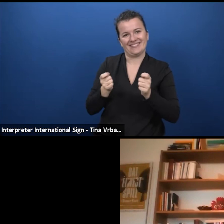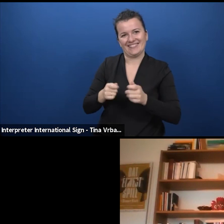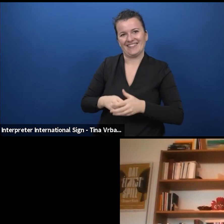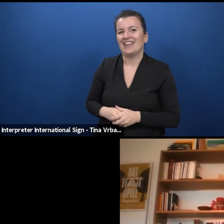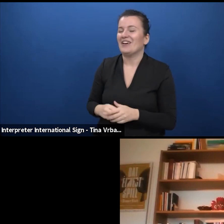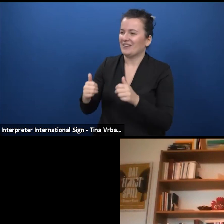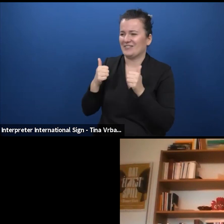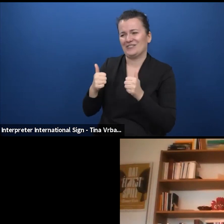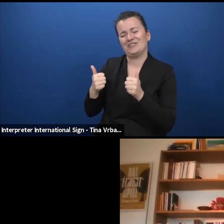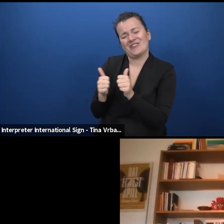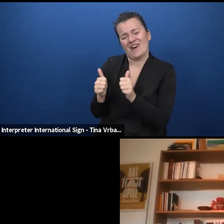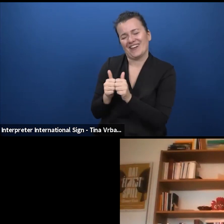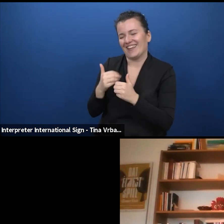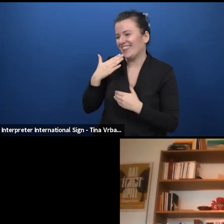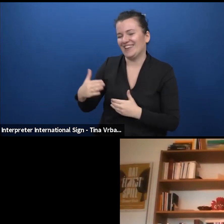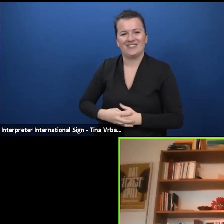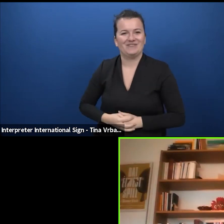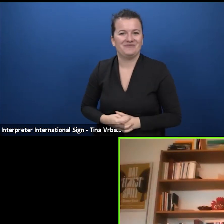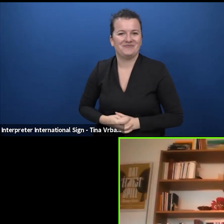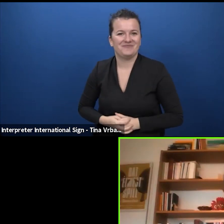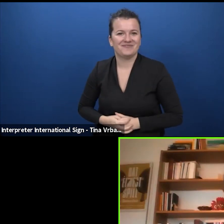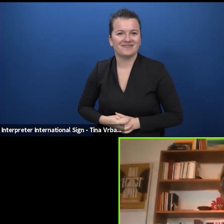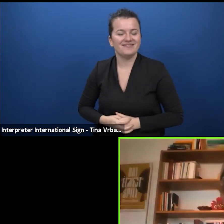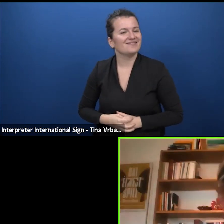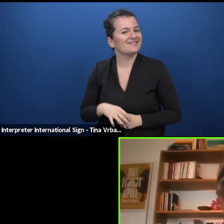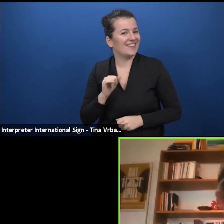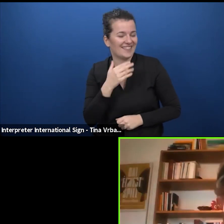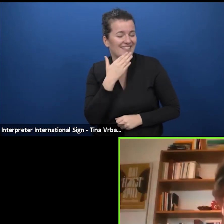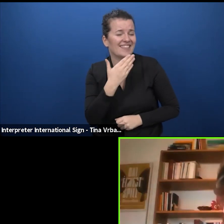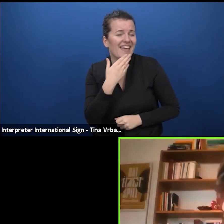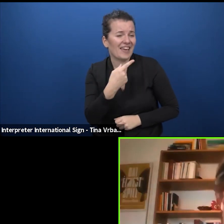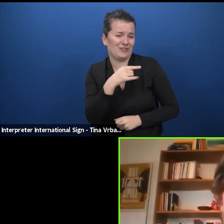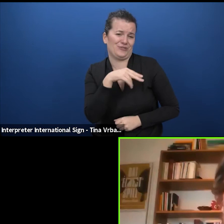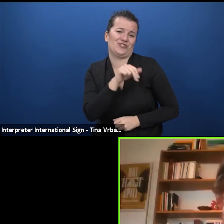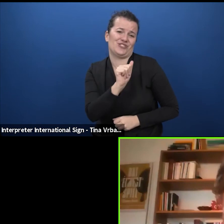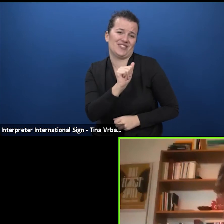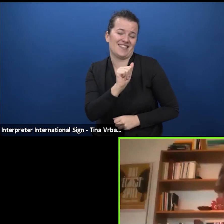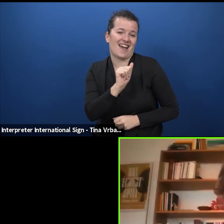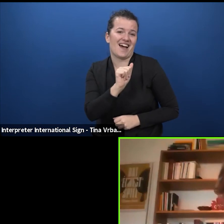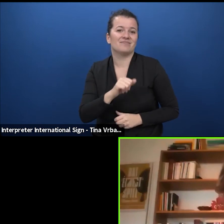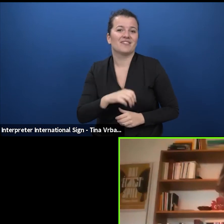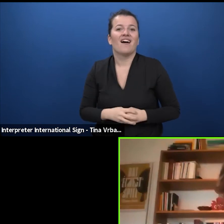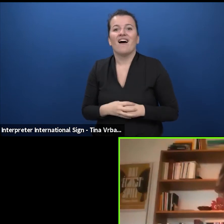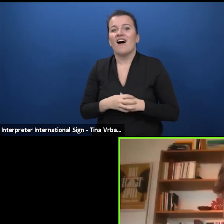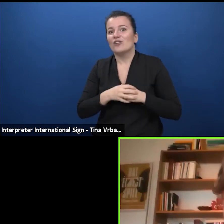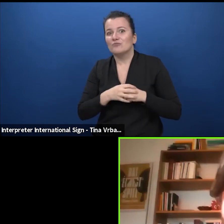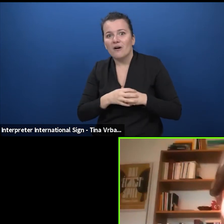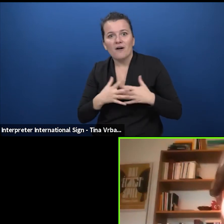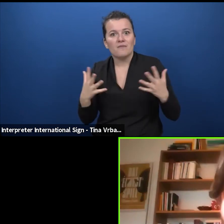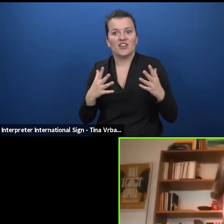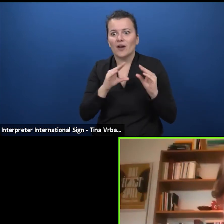colleague. Thank you. And thank you Gina for bridging the moments of infinite silence like